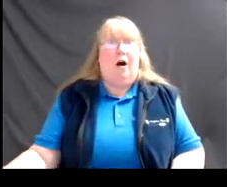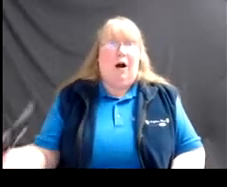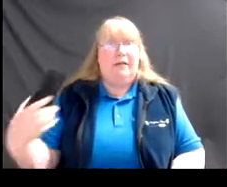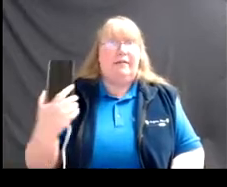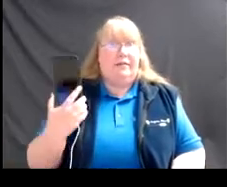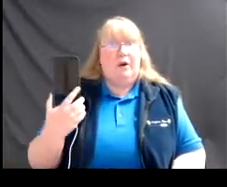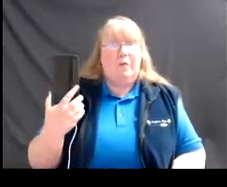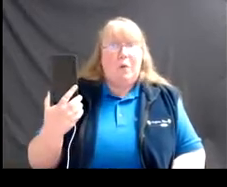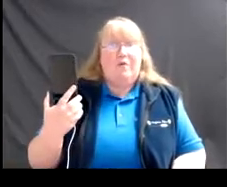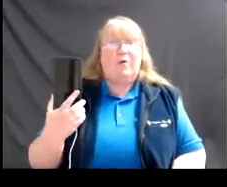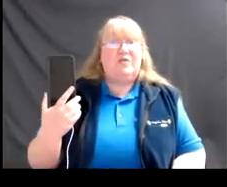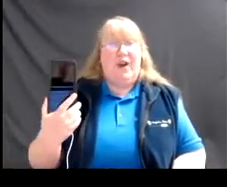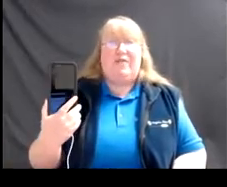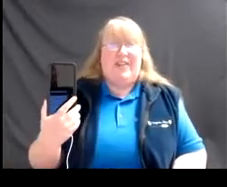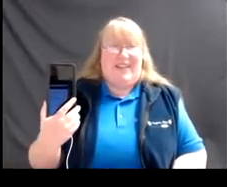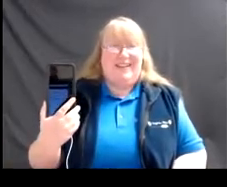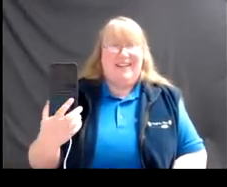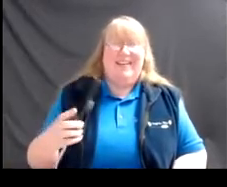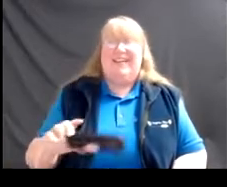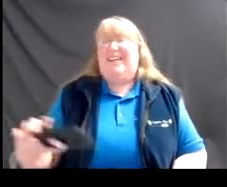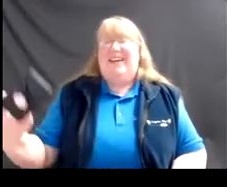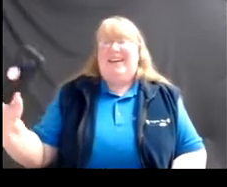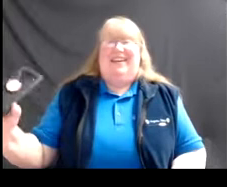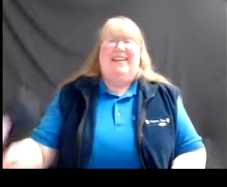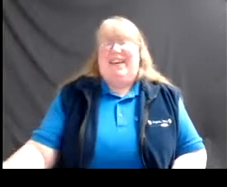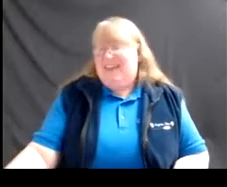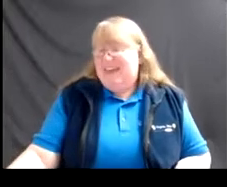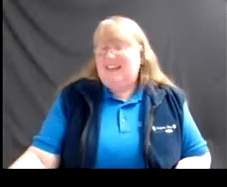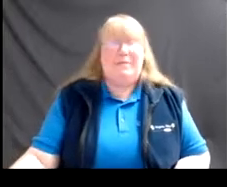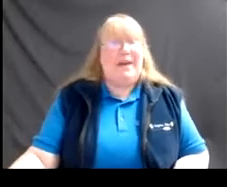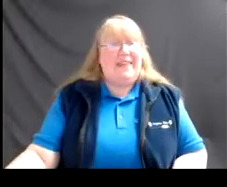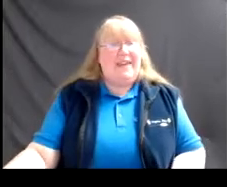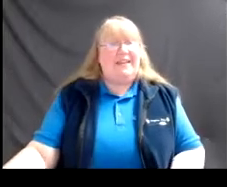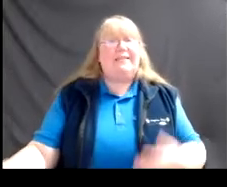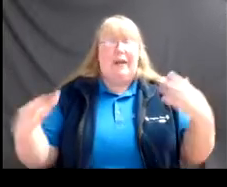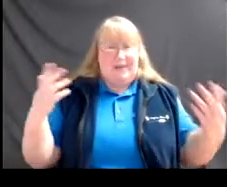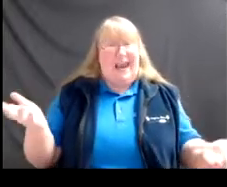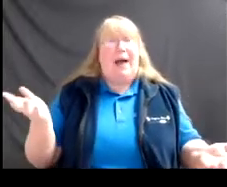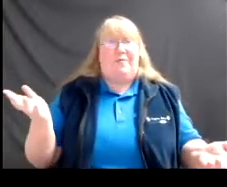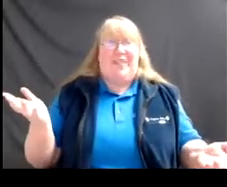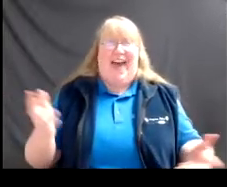on their mobile phones for everything. And like many things, there is an app for that!